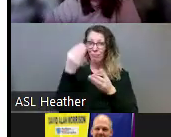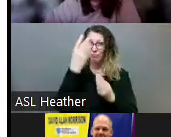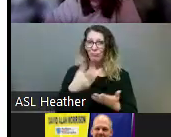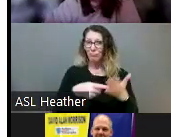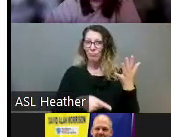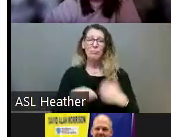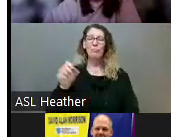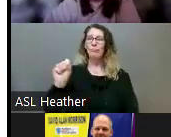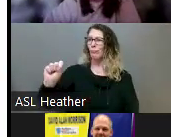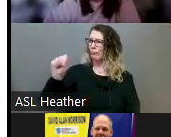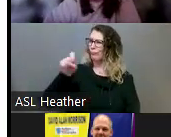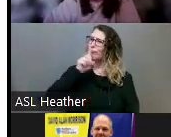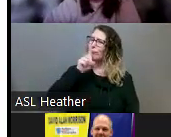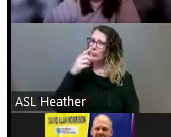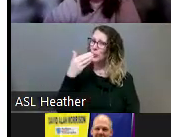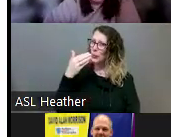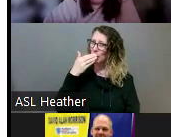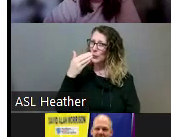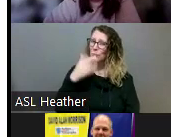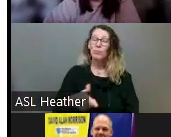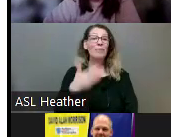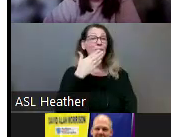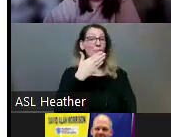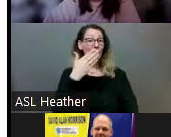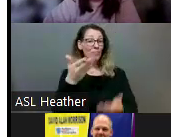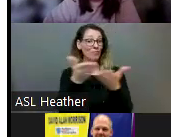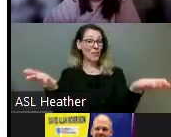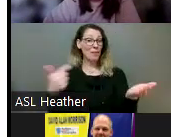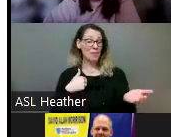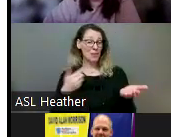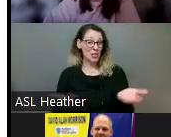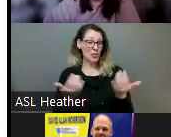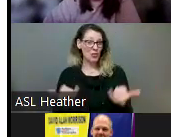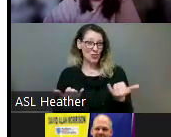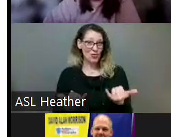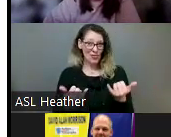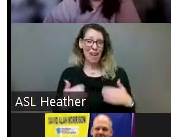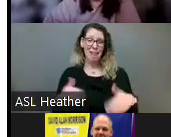absolutely, thank you so much Kefi, and thank you everyone for being here today. I am so pleased